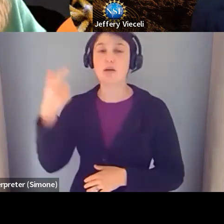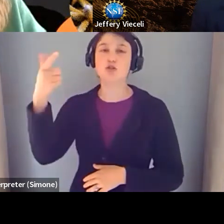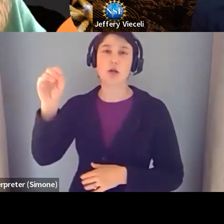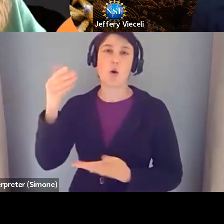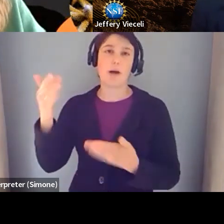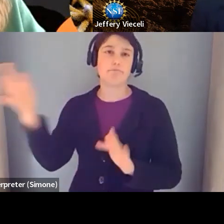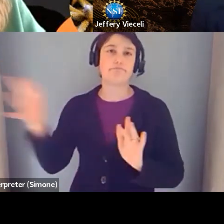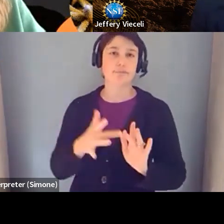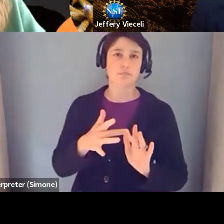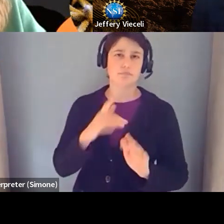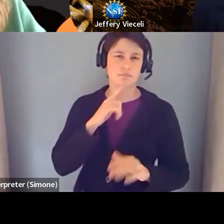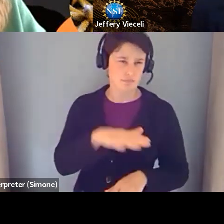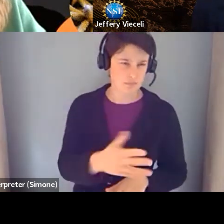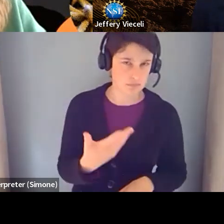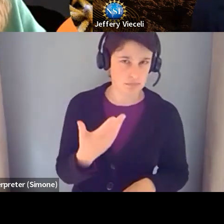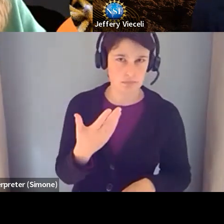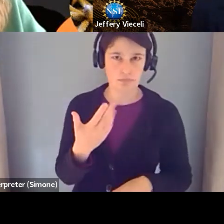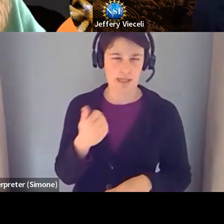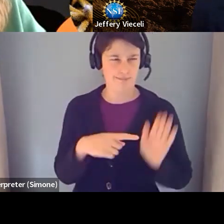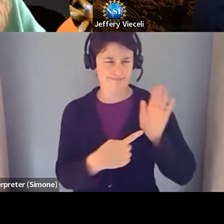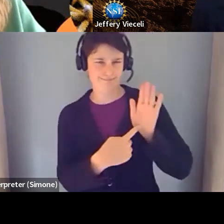about any questionable budget items.